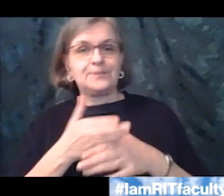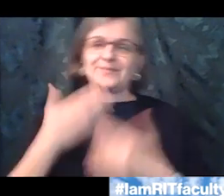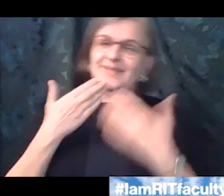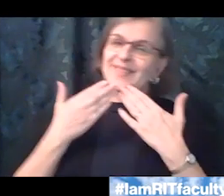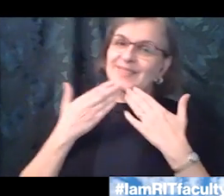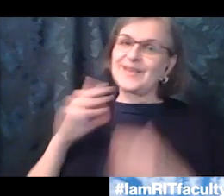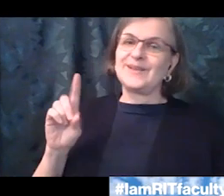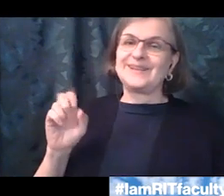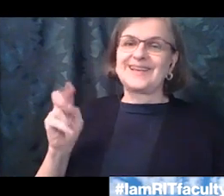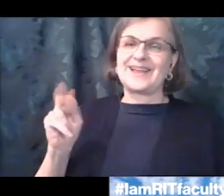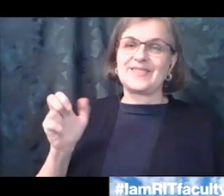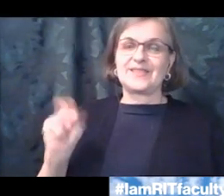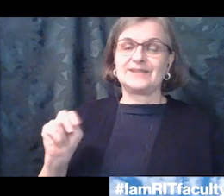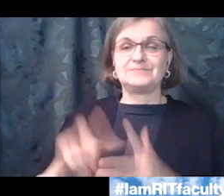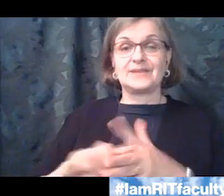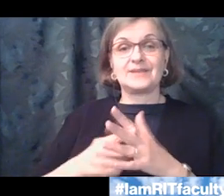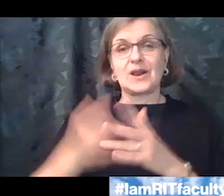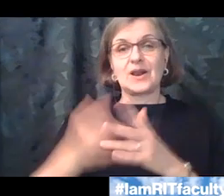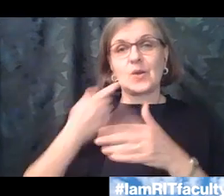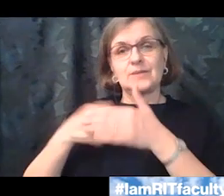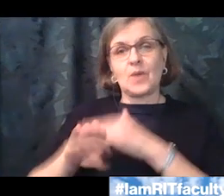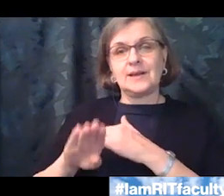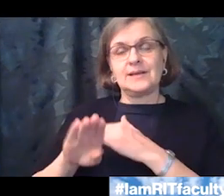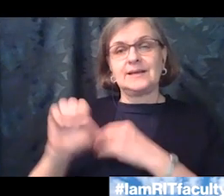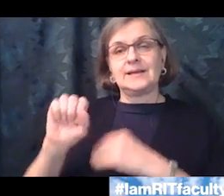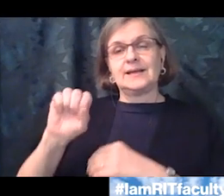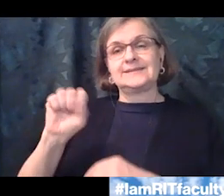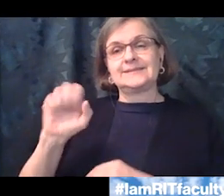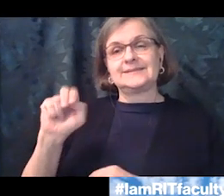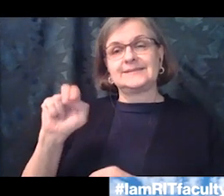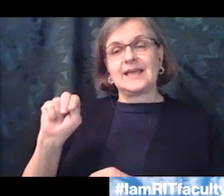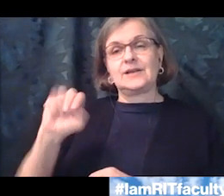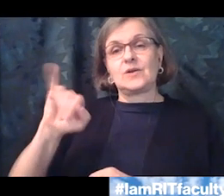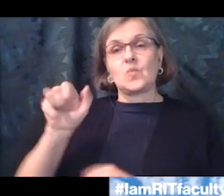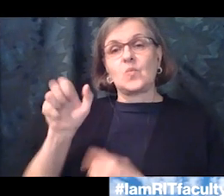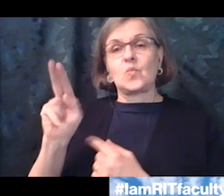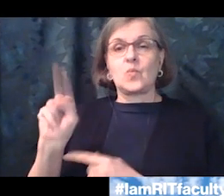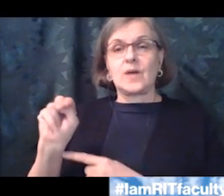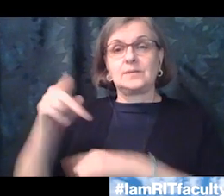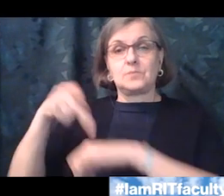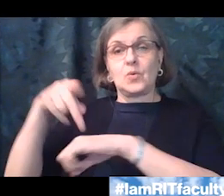So, let me start with I was born in San Juan, Puerto Rico and attended school in Penn State